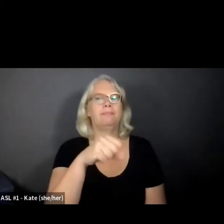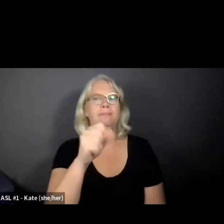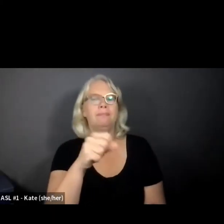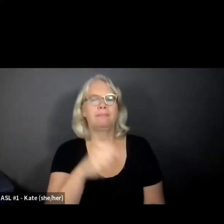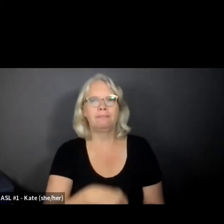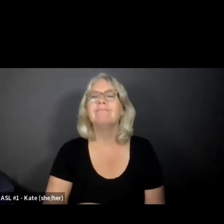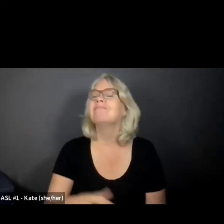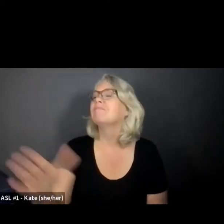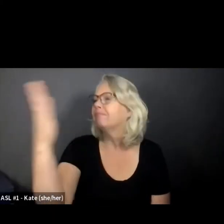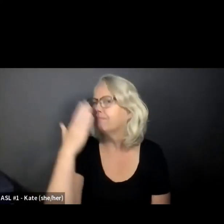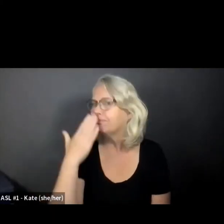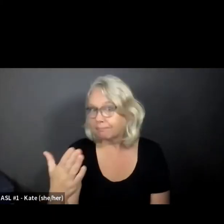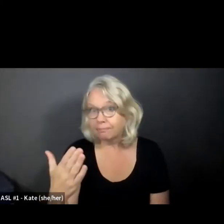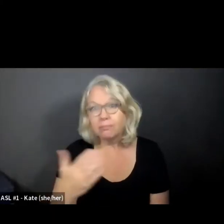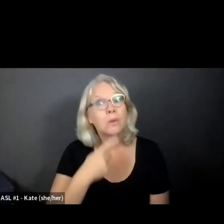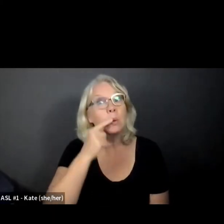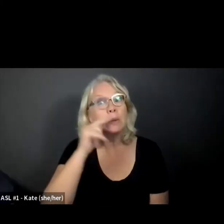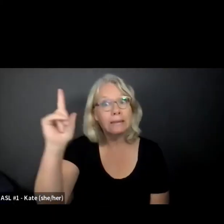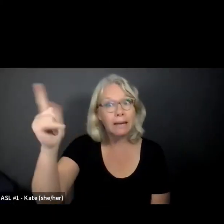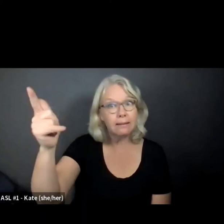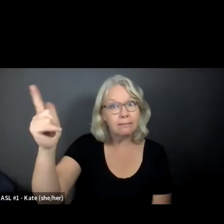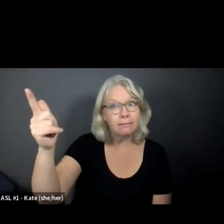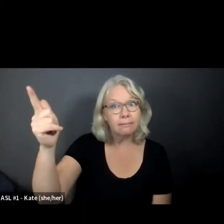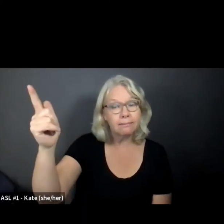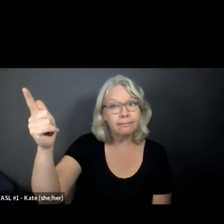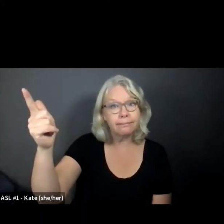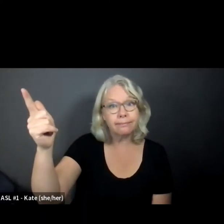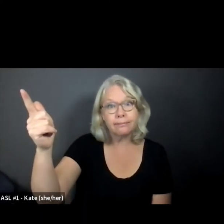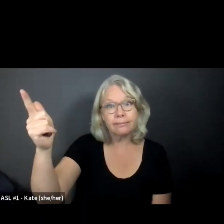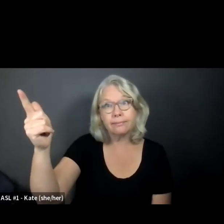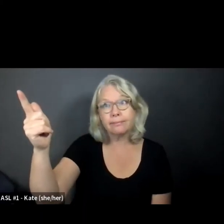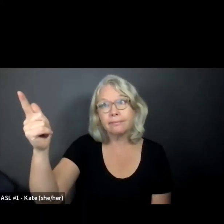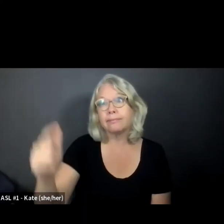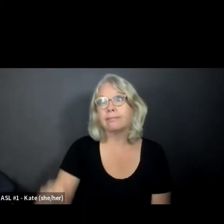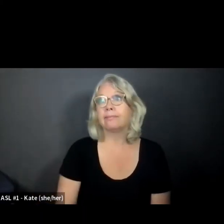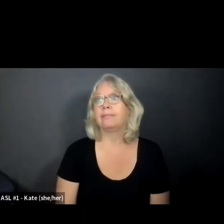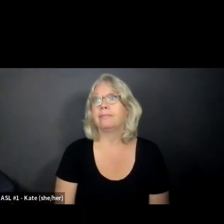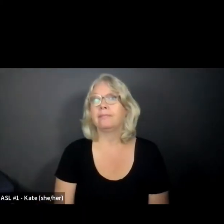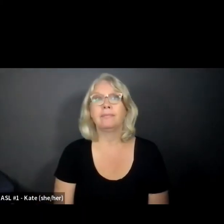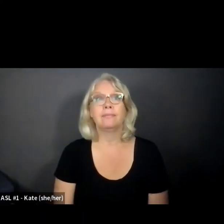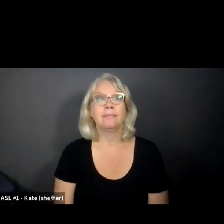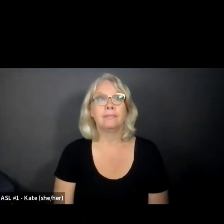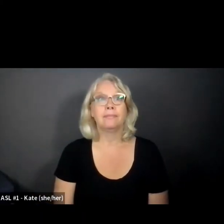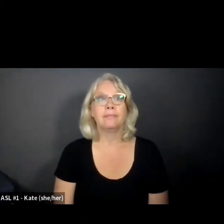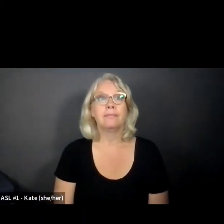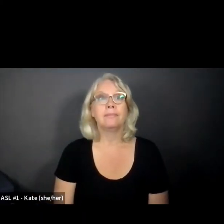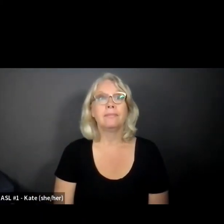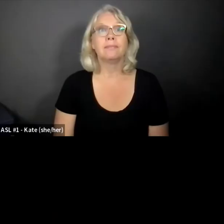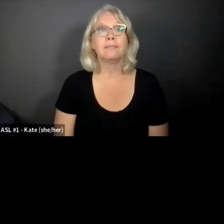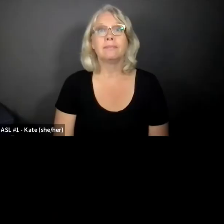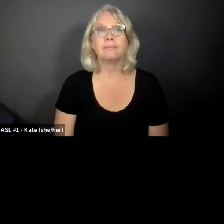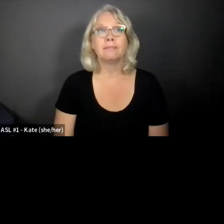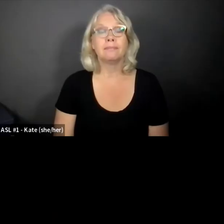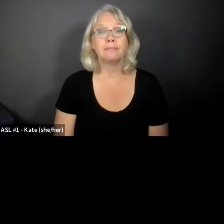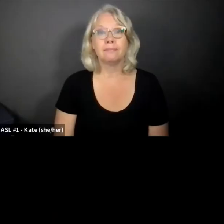CAN WE KINDLY HAVE A SECONDER?